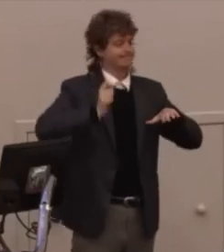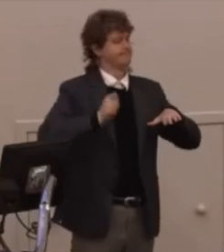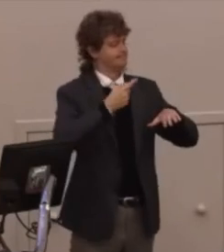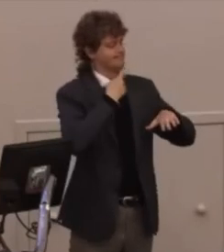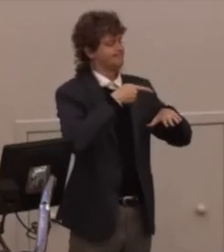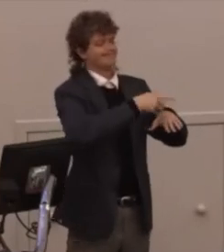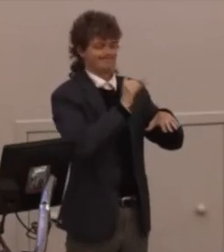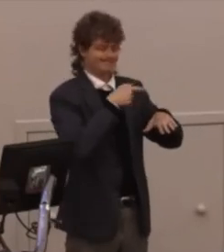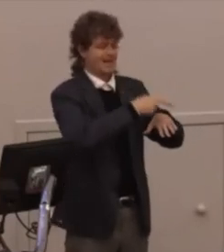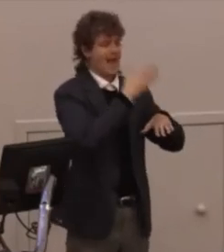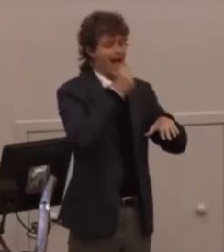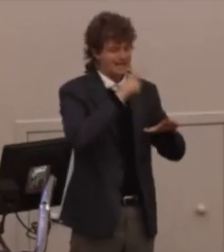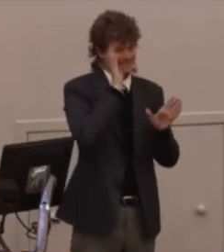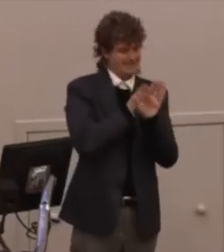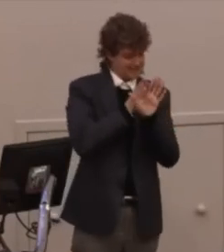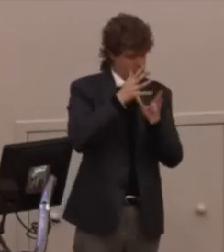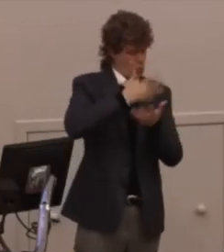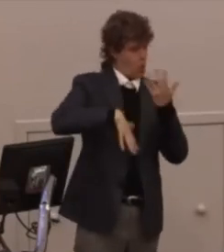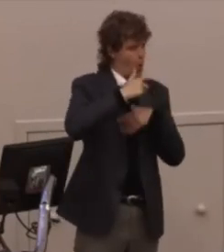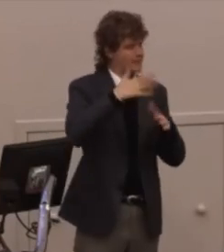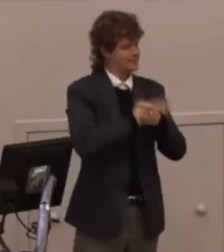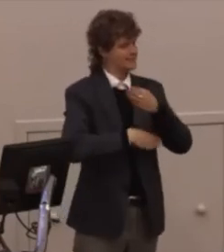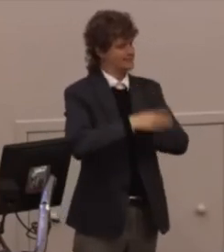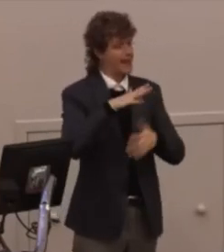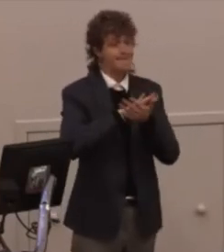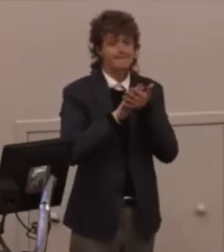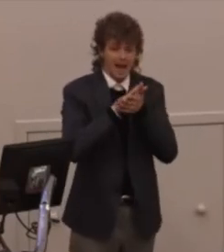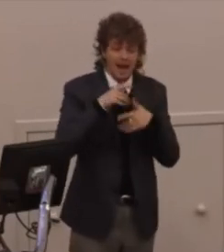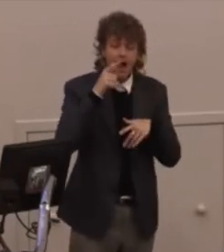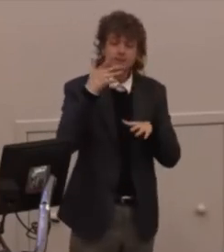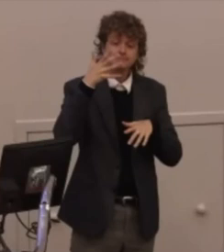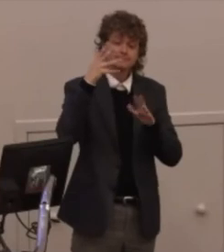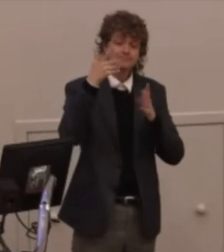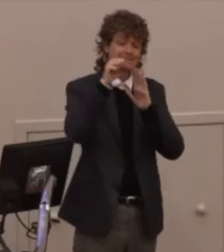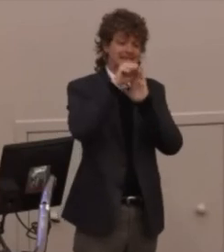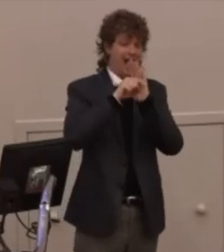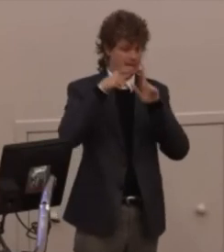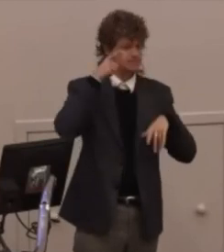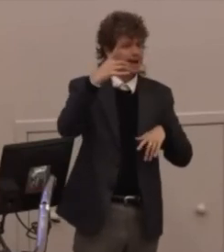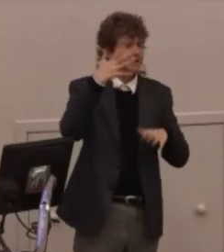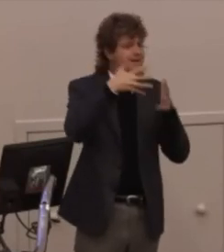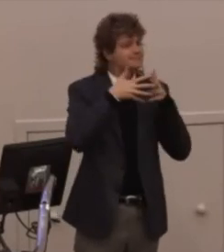and courts of California said that she was incapable of making her own decisions regarding